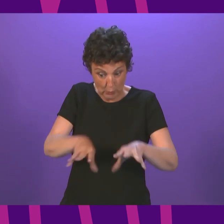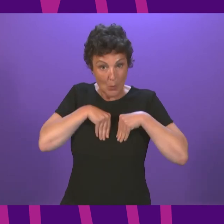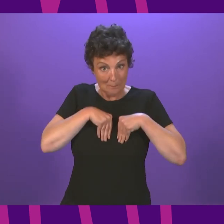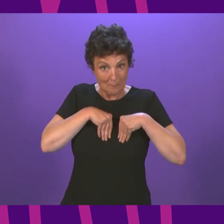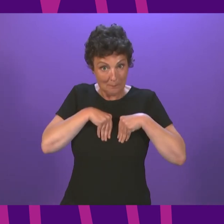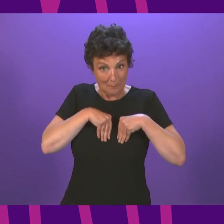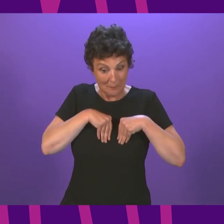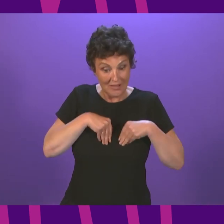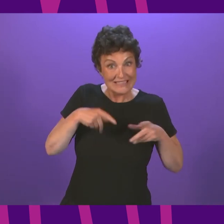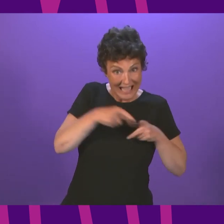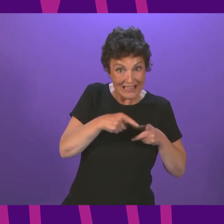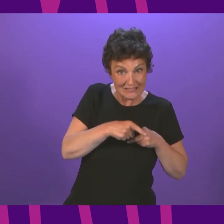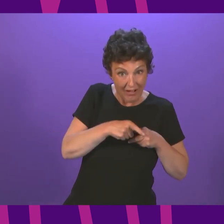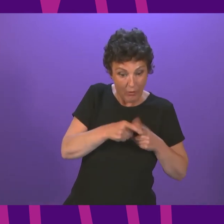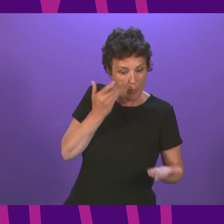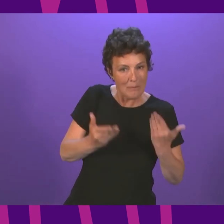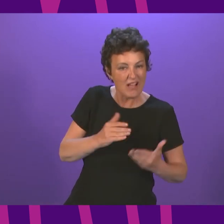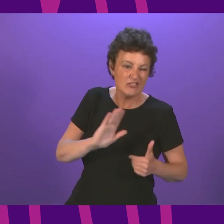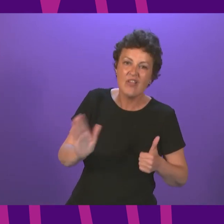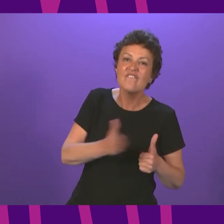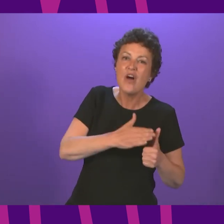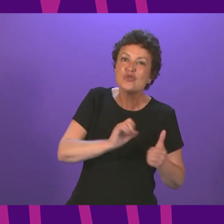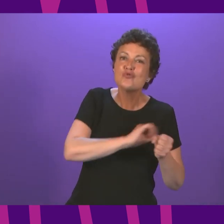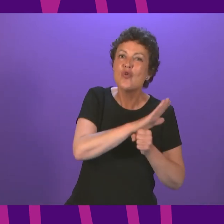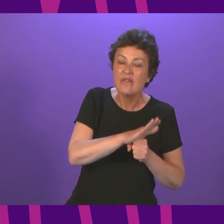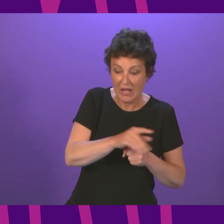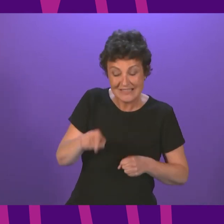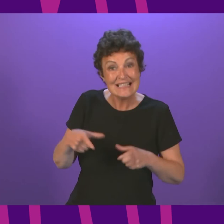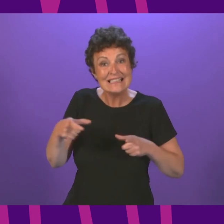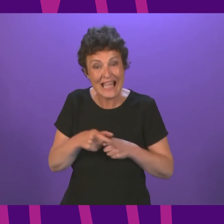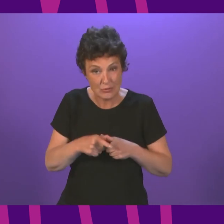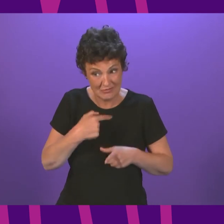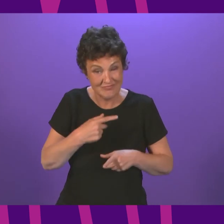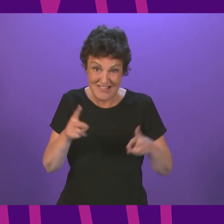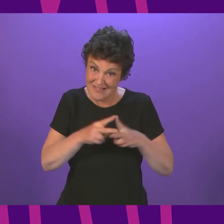The bill will continue to give ministers powers to further restrict and keep those businesses